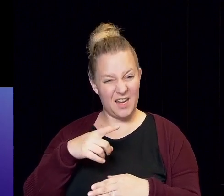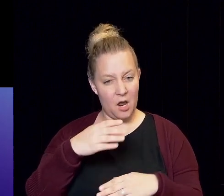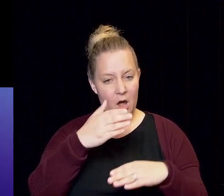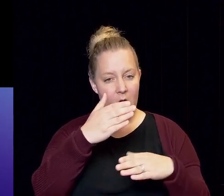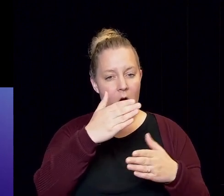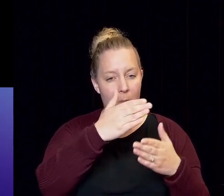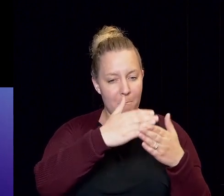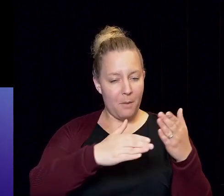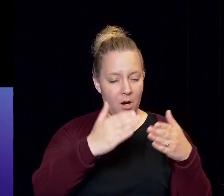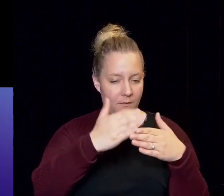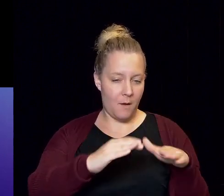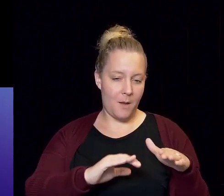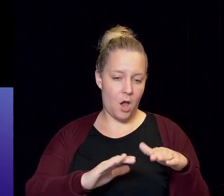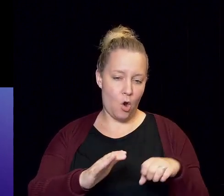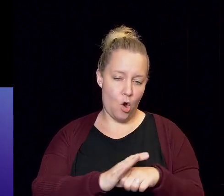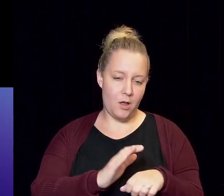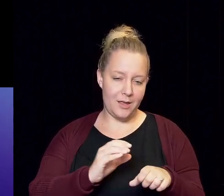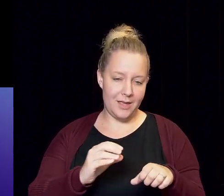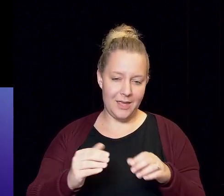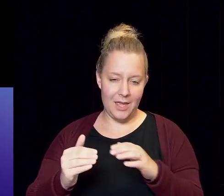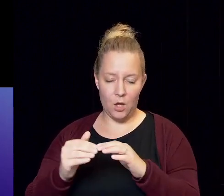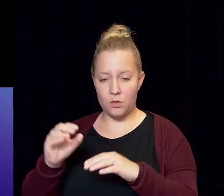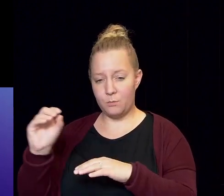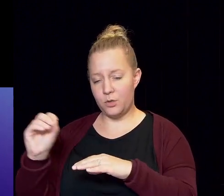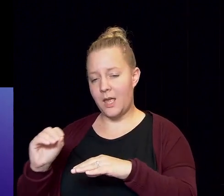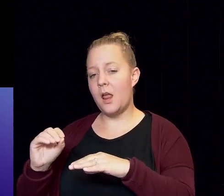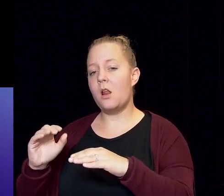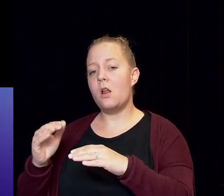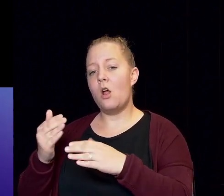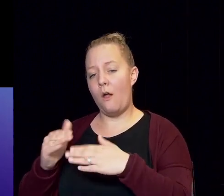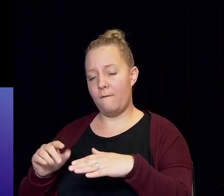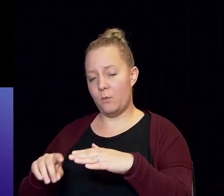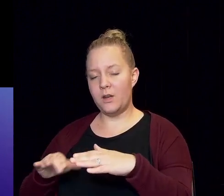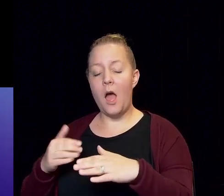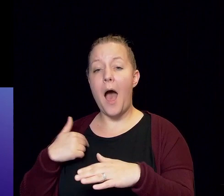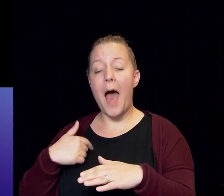over 100. But, I like repeating it over and over for each problems, especially at first. That way,